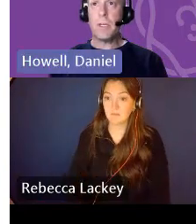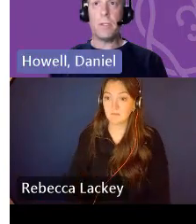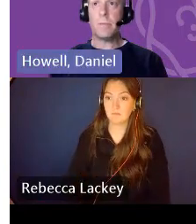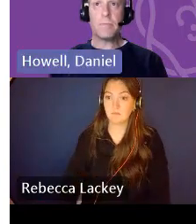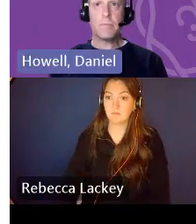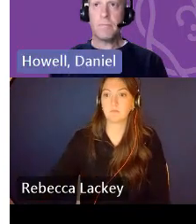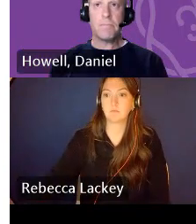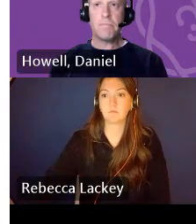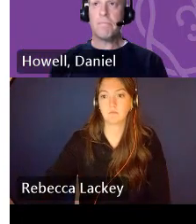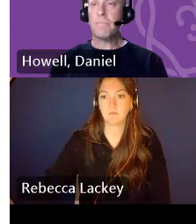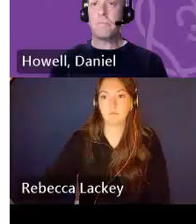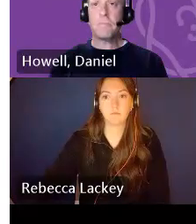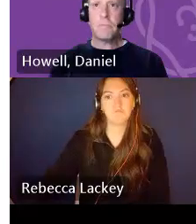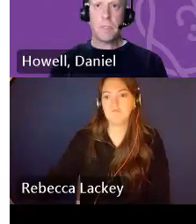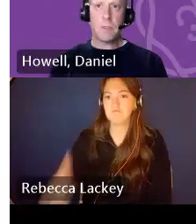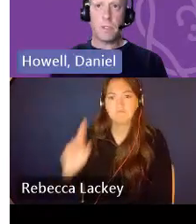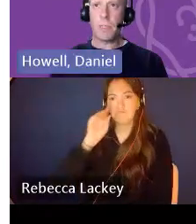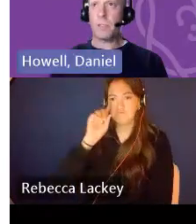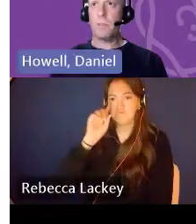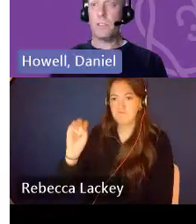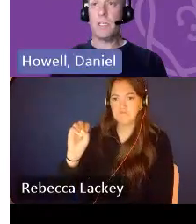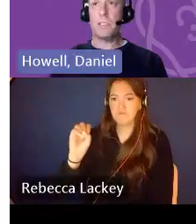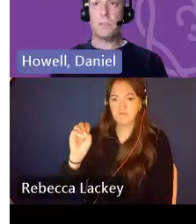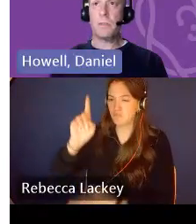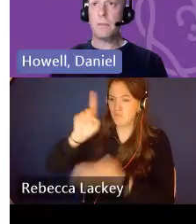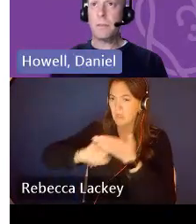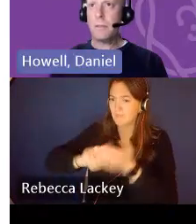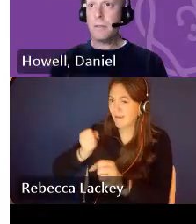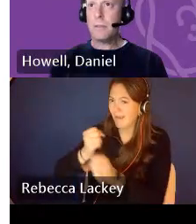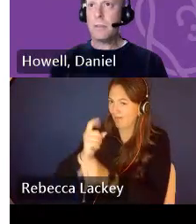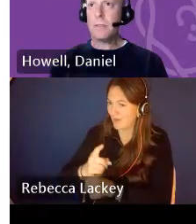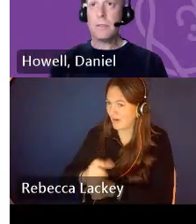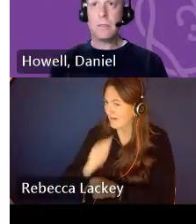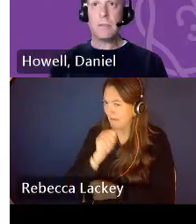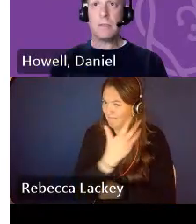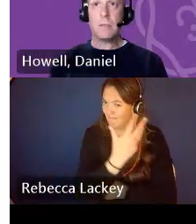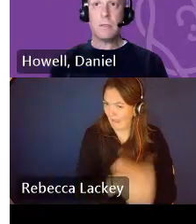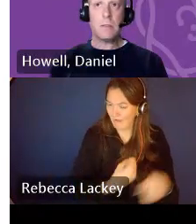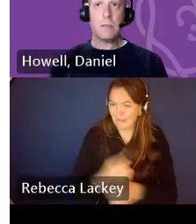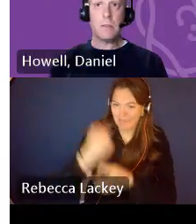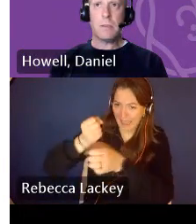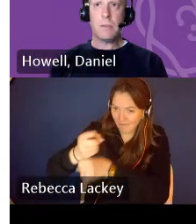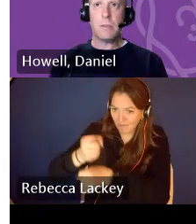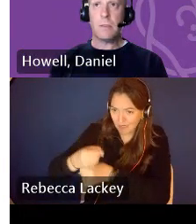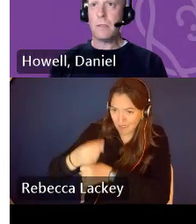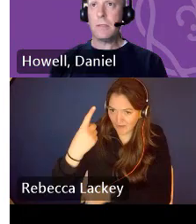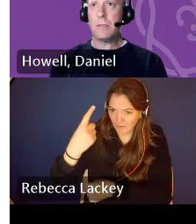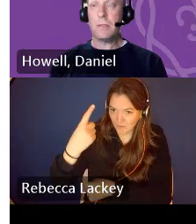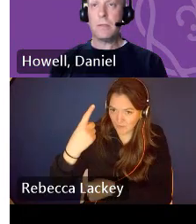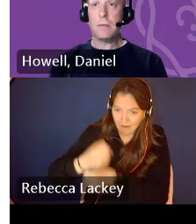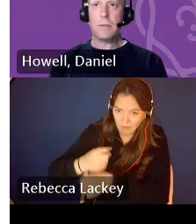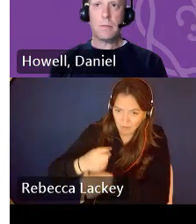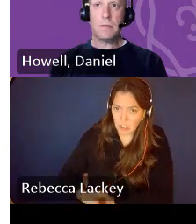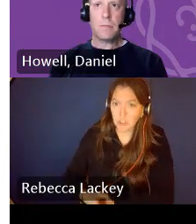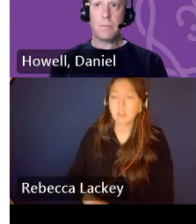I don't believe so. We inspect our bridges annually. Yeah. Do you think this will be